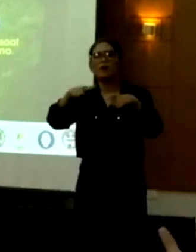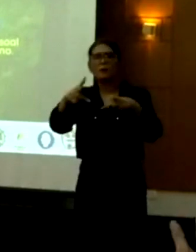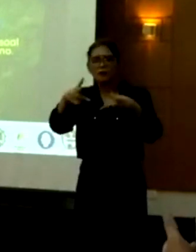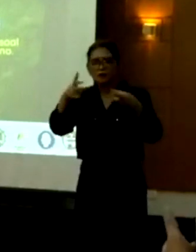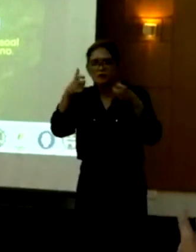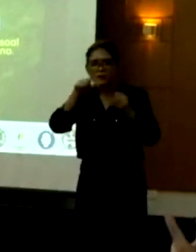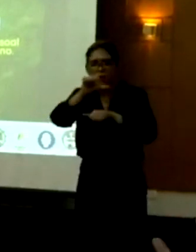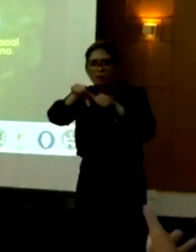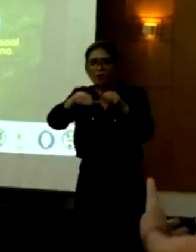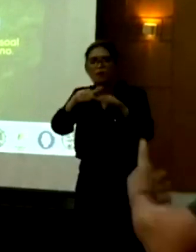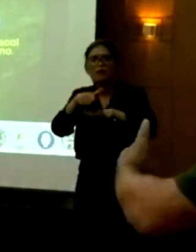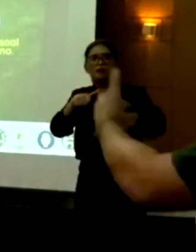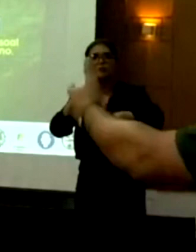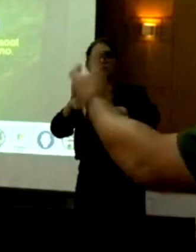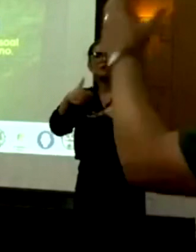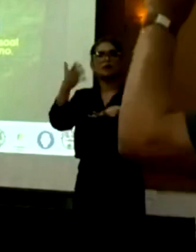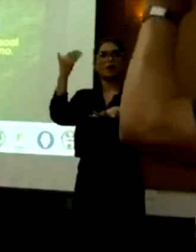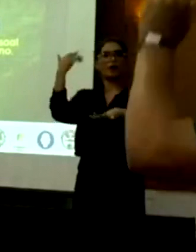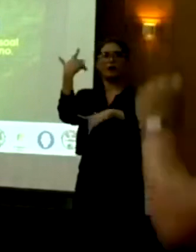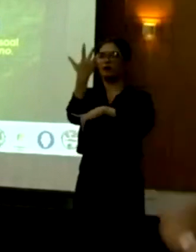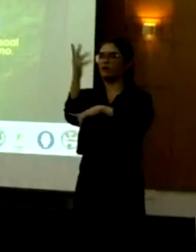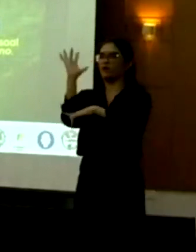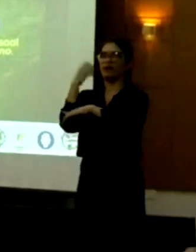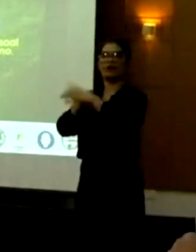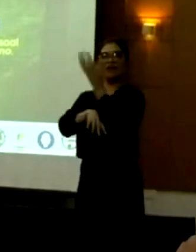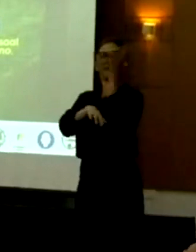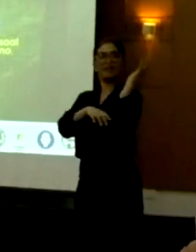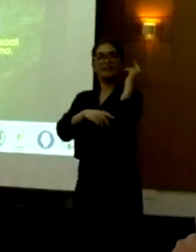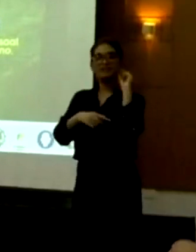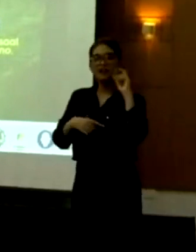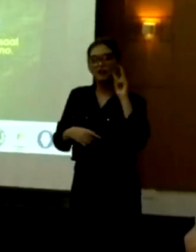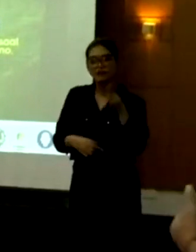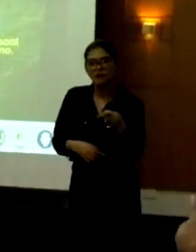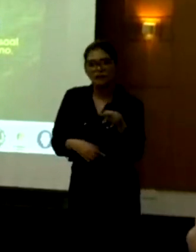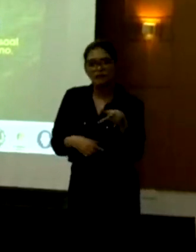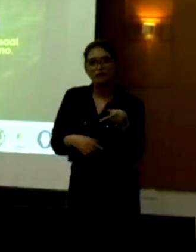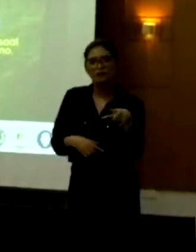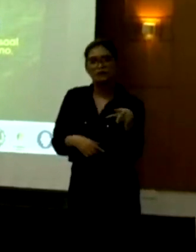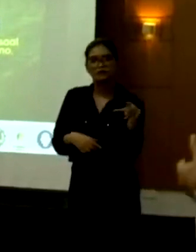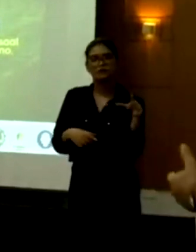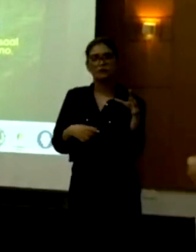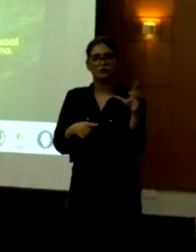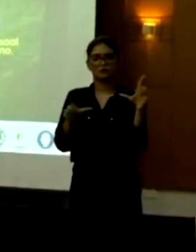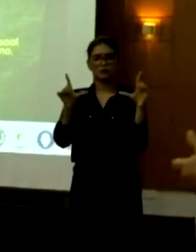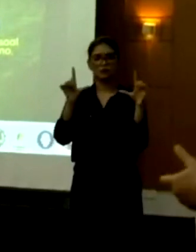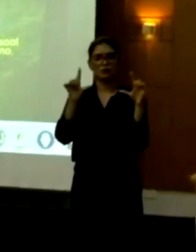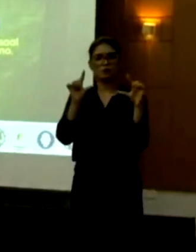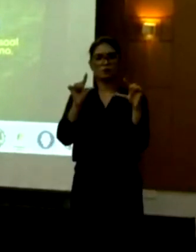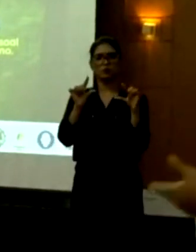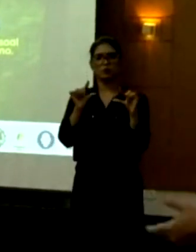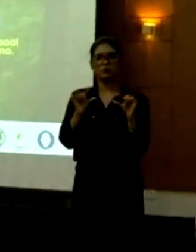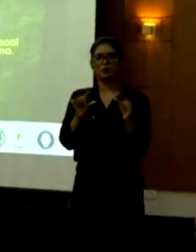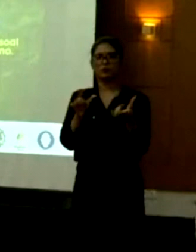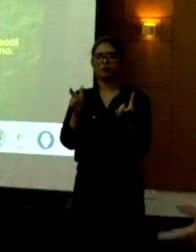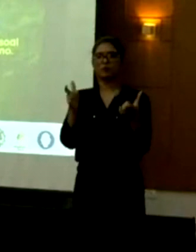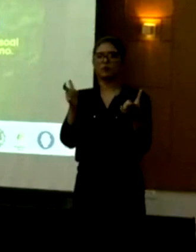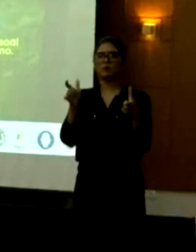not to